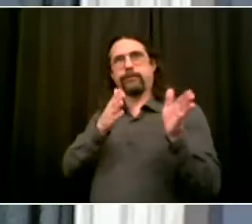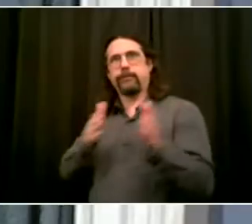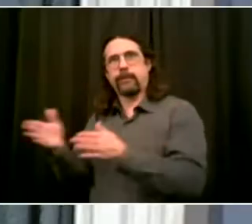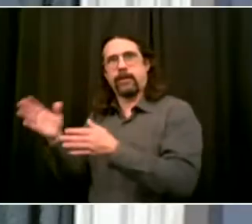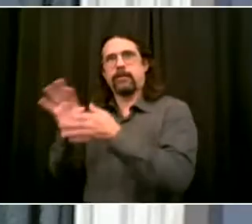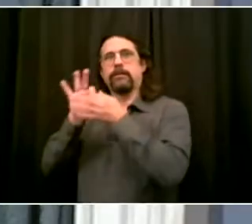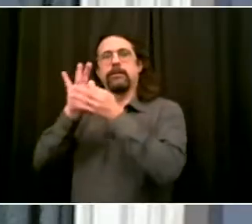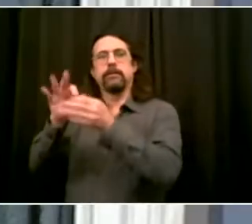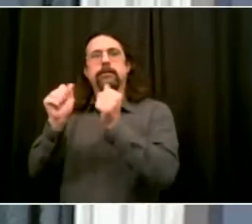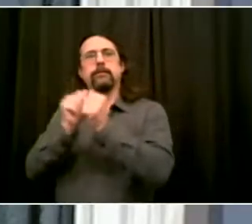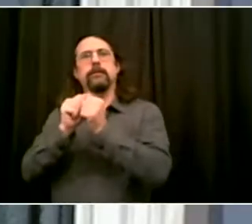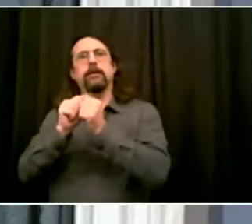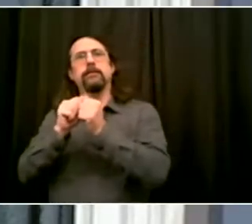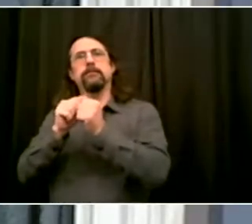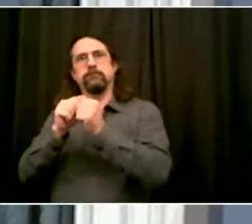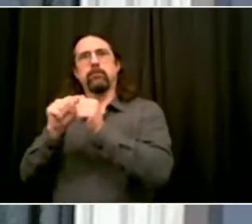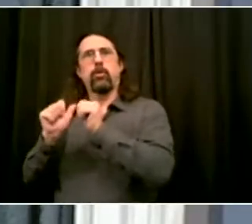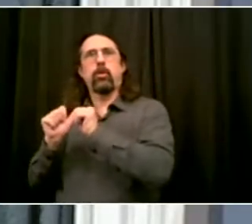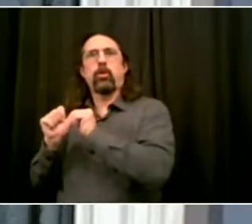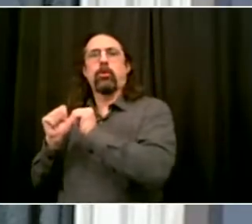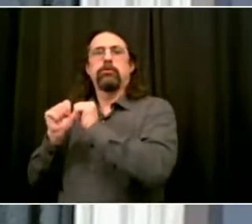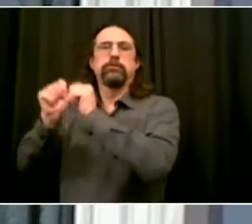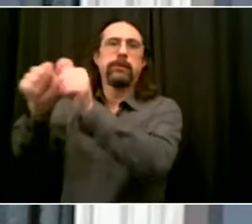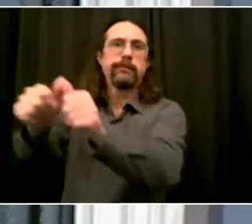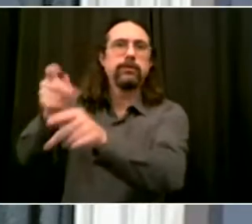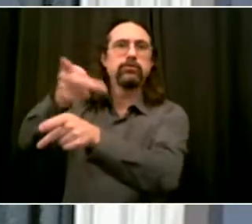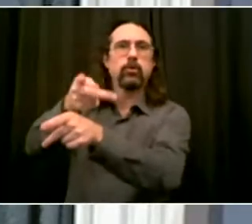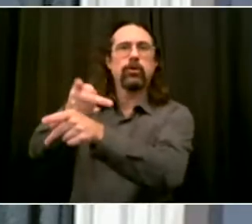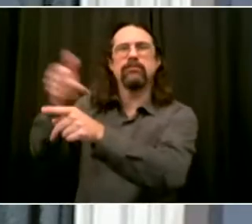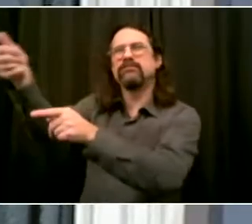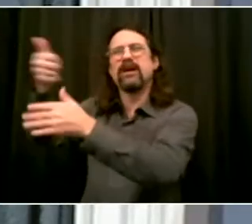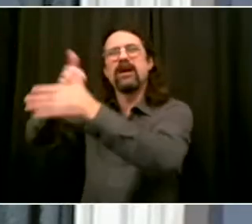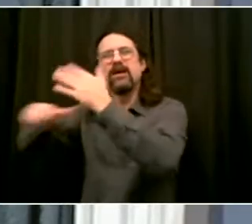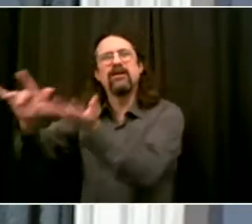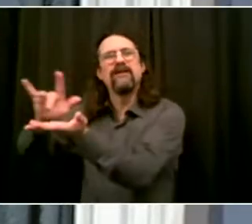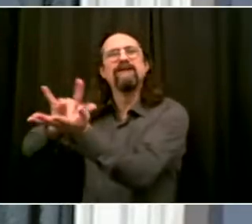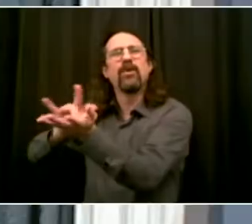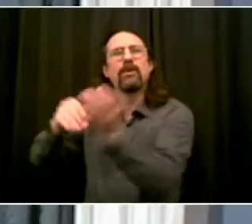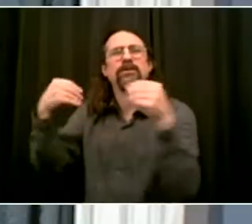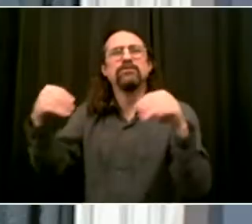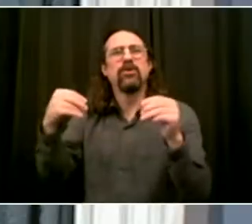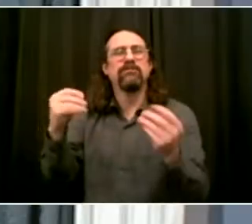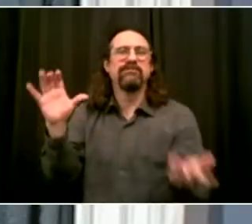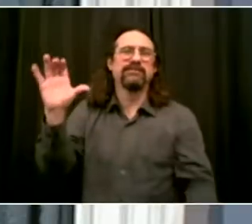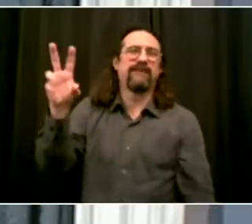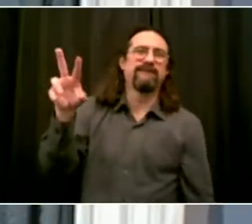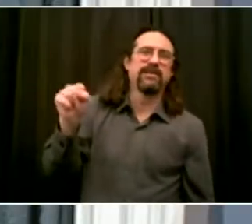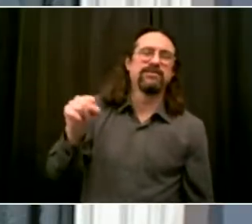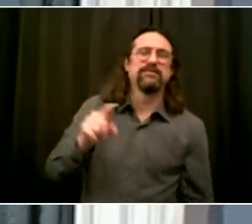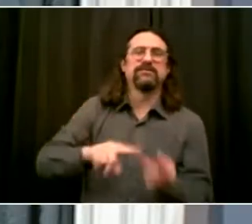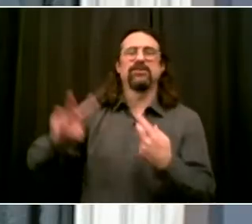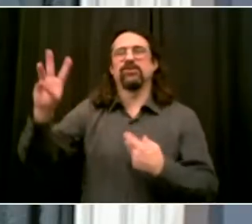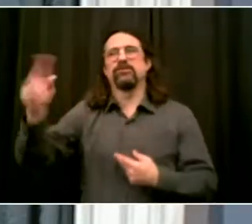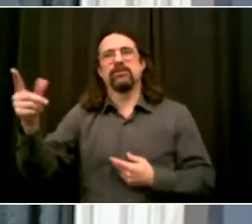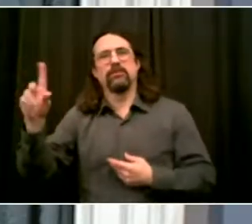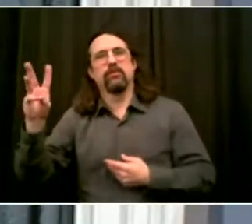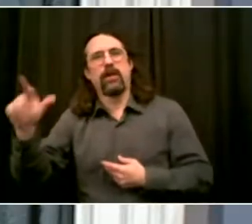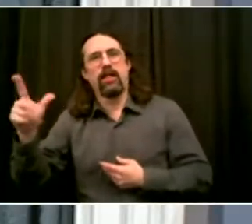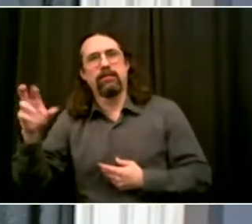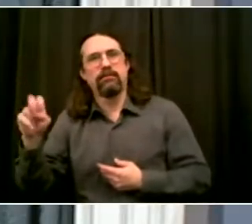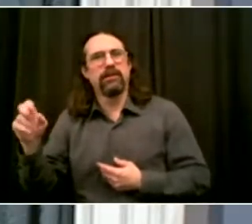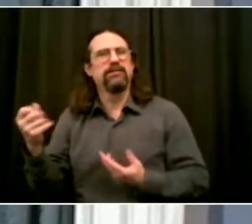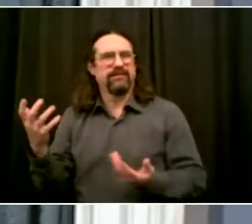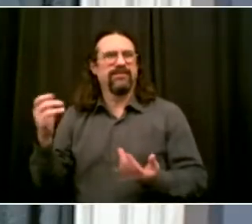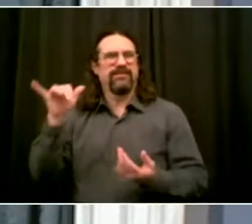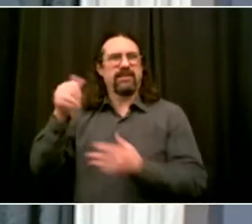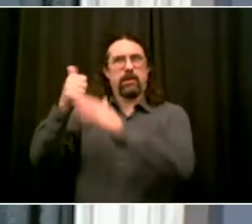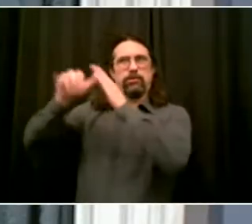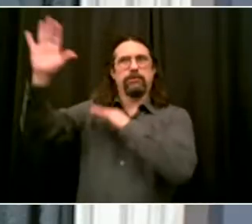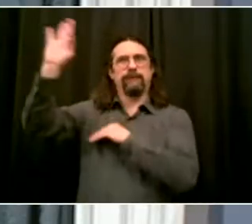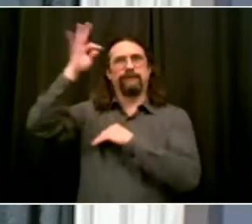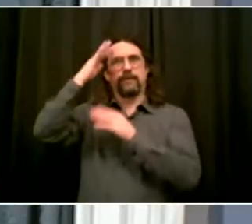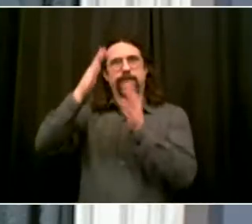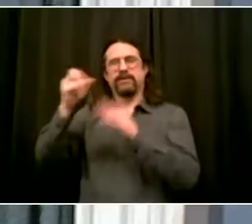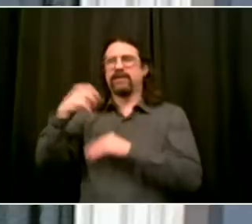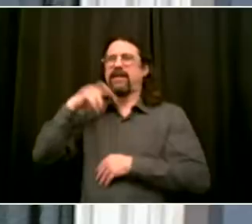WITH CVS AND